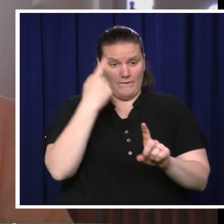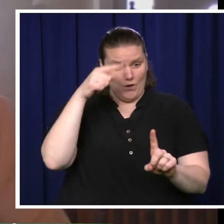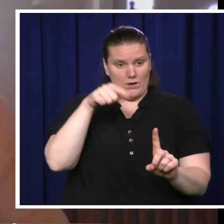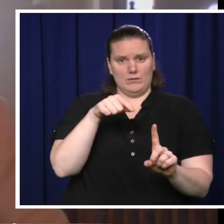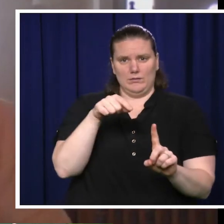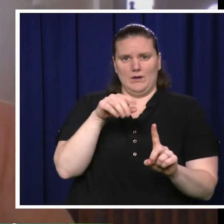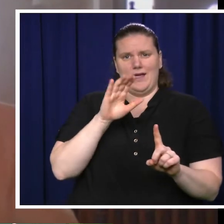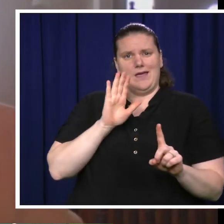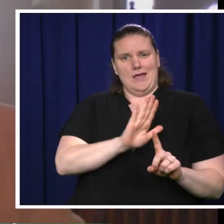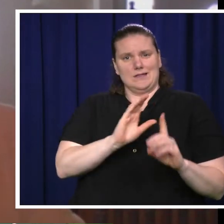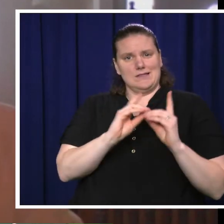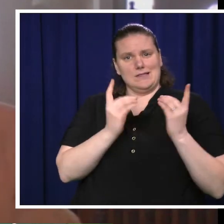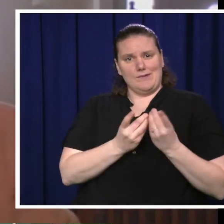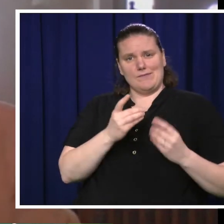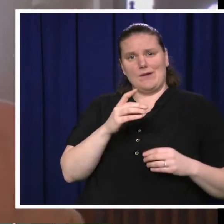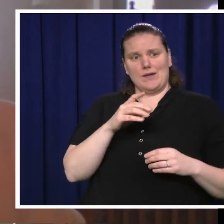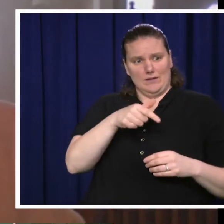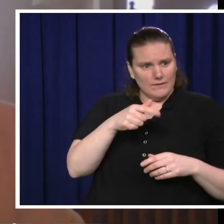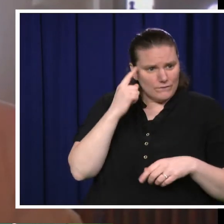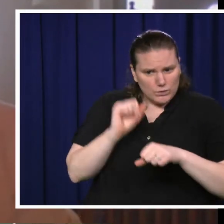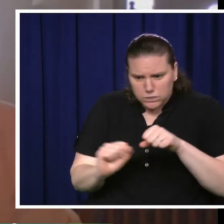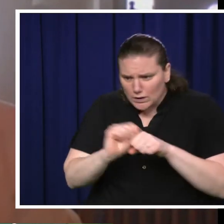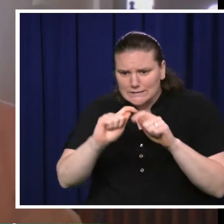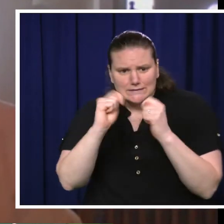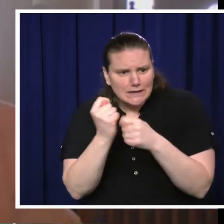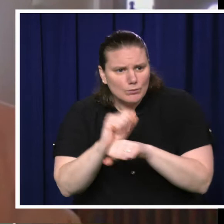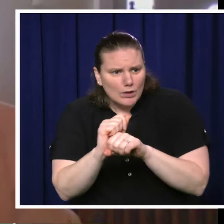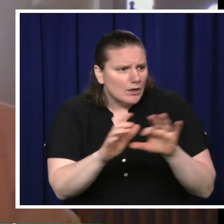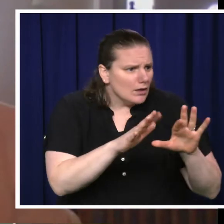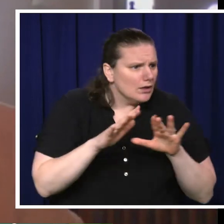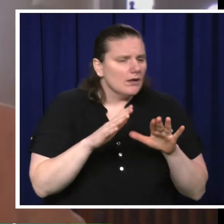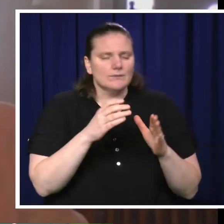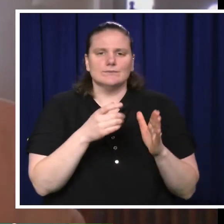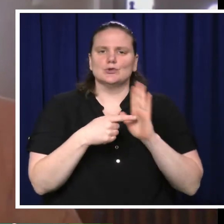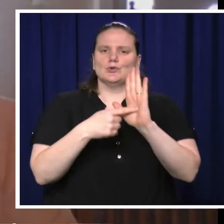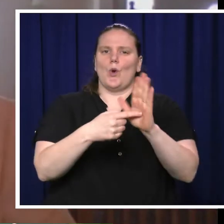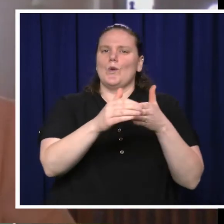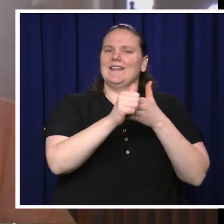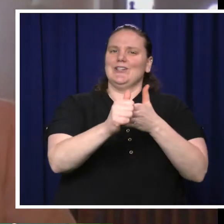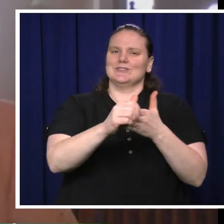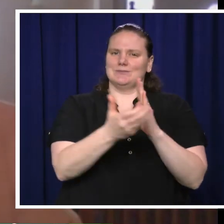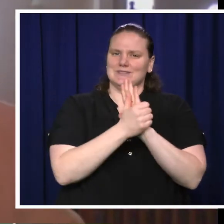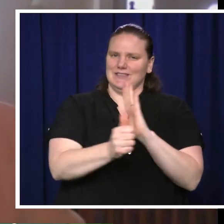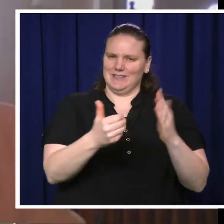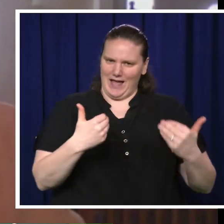The effective team work of Dr. Melnick's department and successful completion of these tasks provide evidence of Dr.